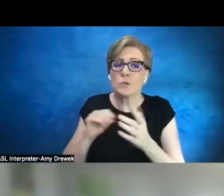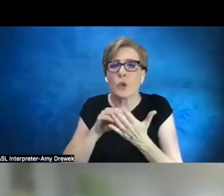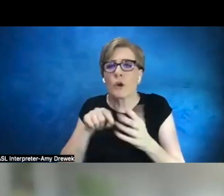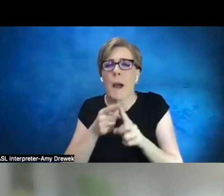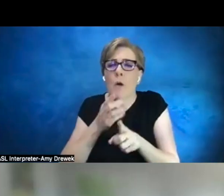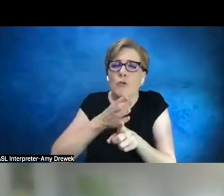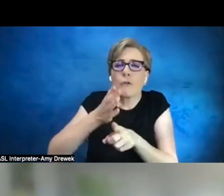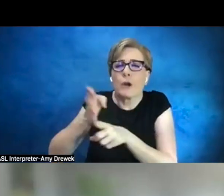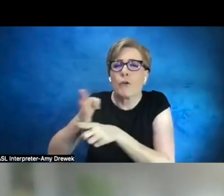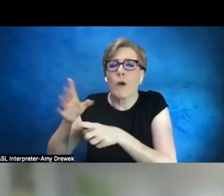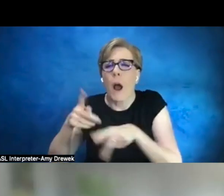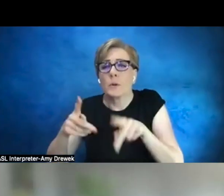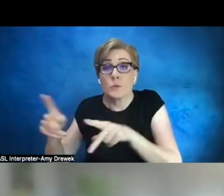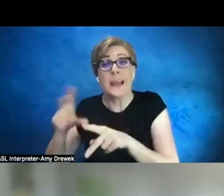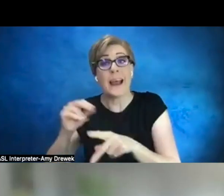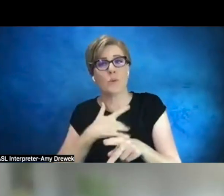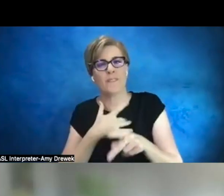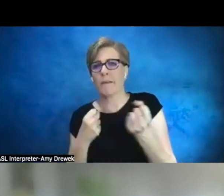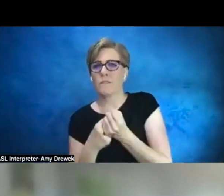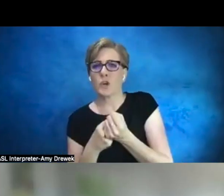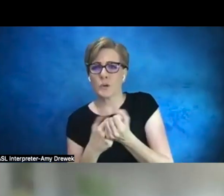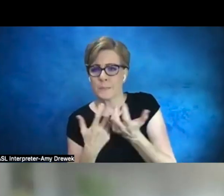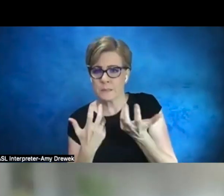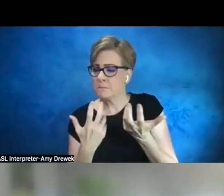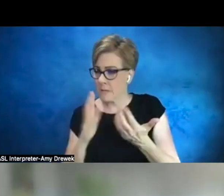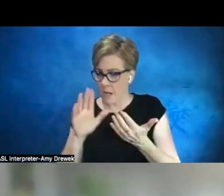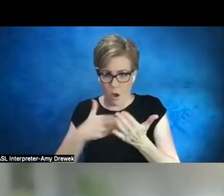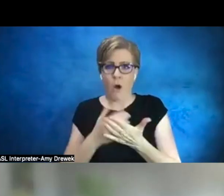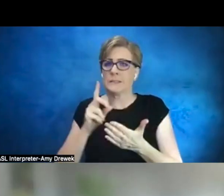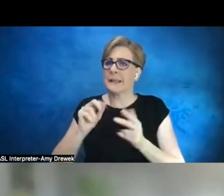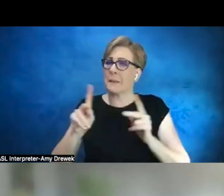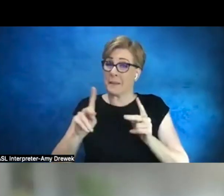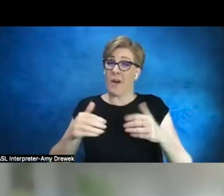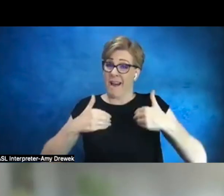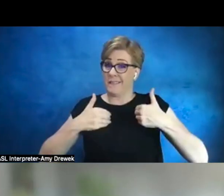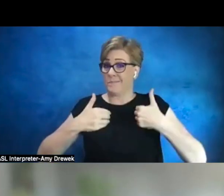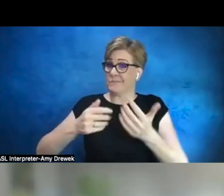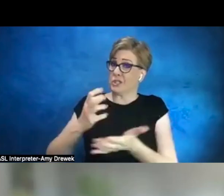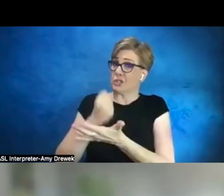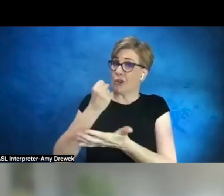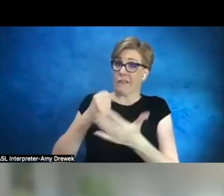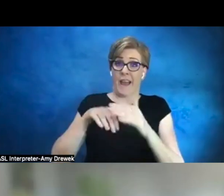fact that all disabled people deserve access to economic stability and success and to find a